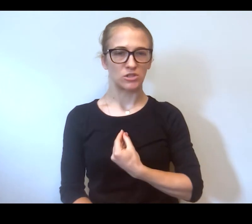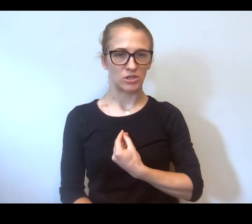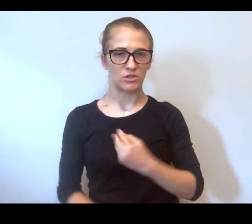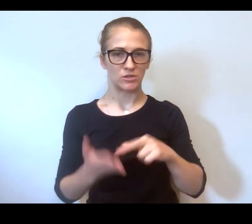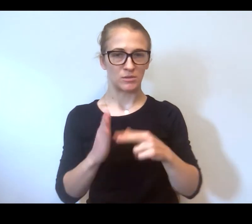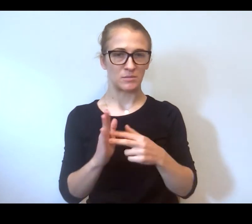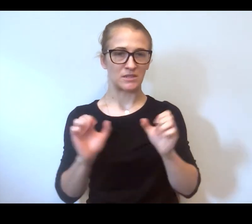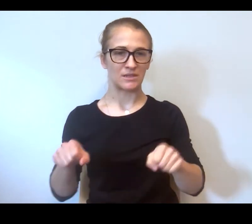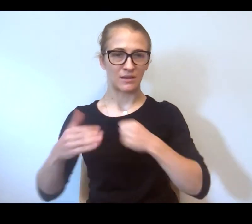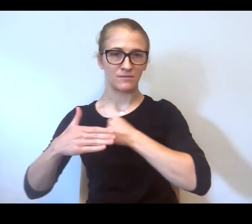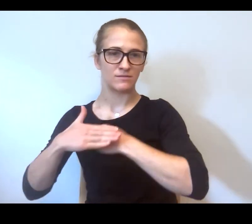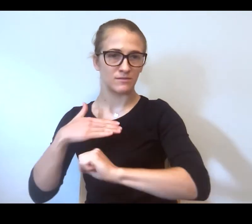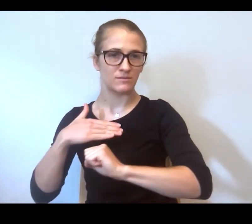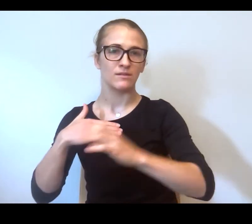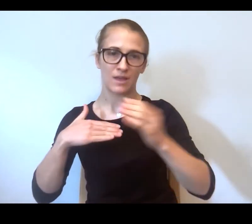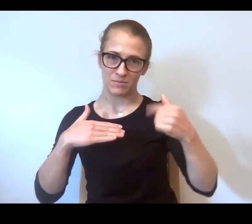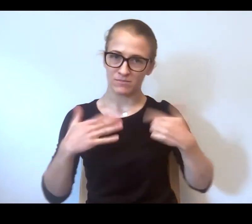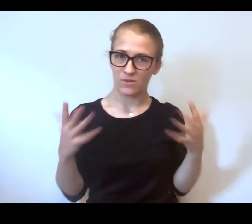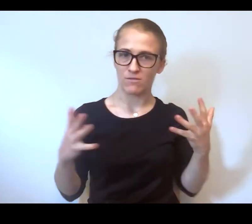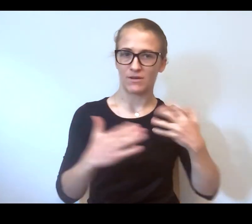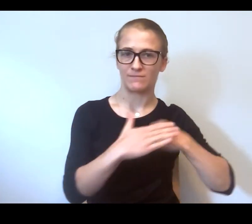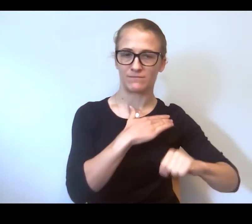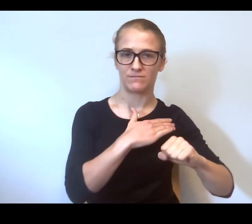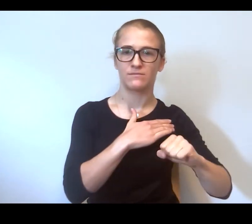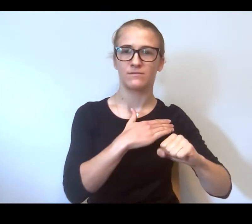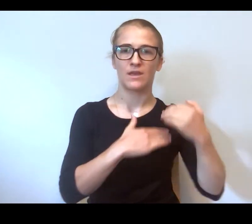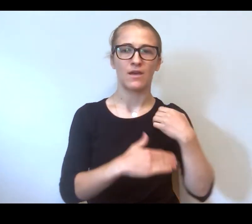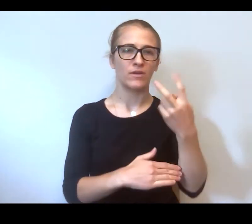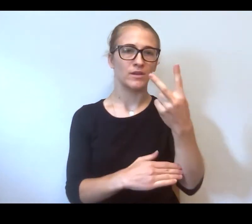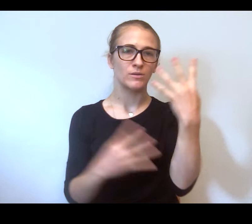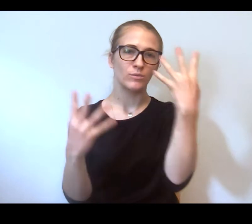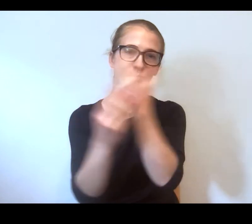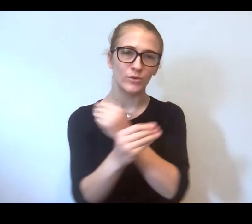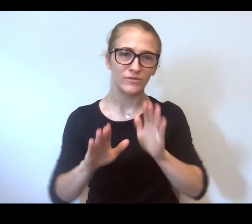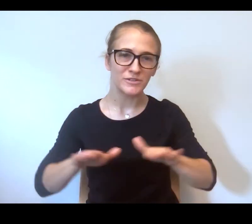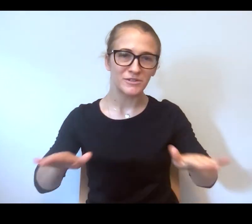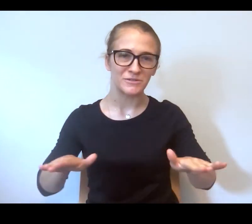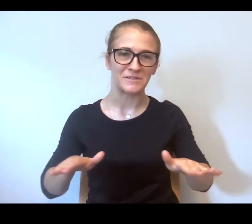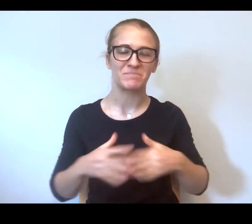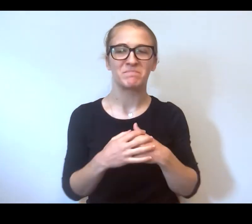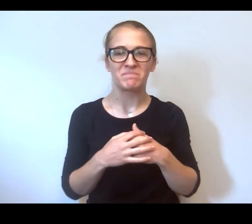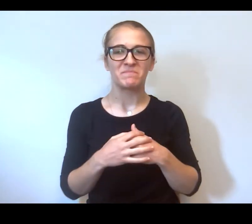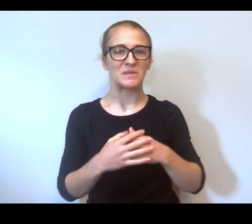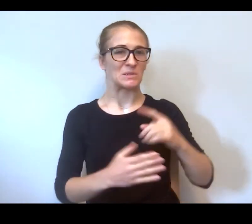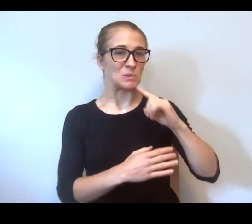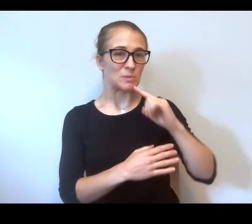Noorjahan Ahmad. I'm a trans person so I can give birth